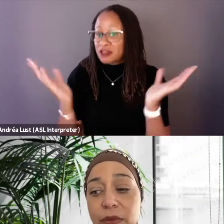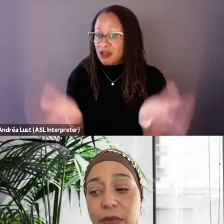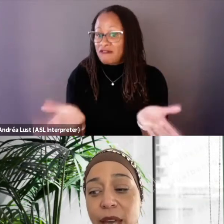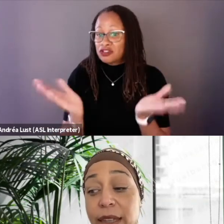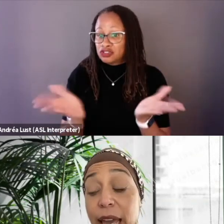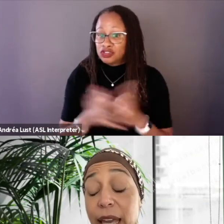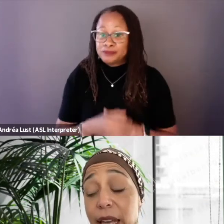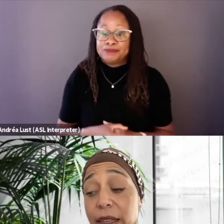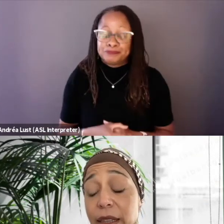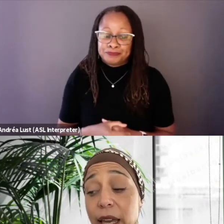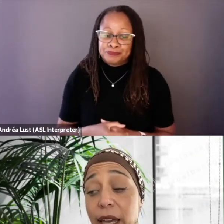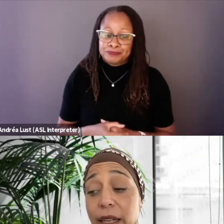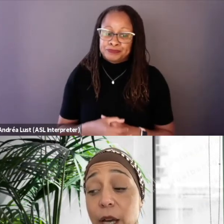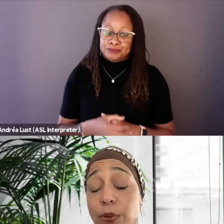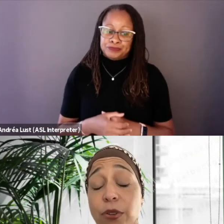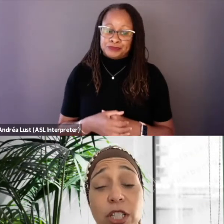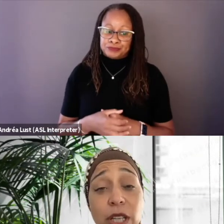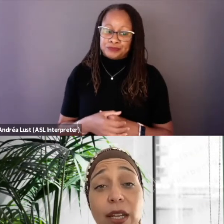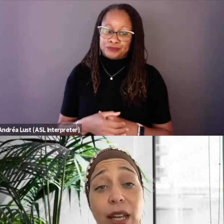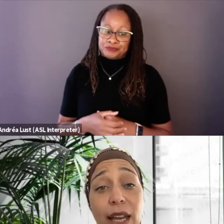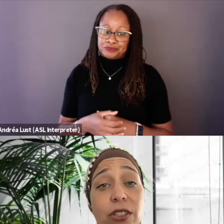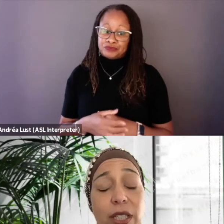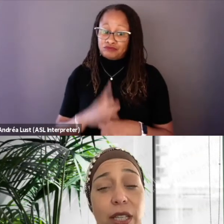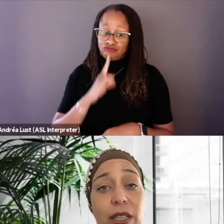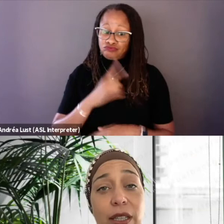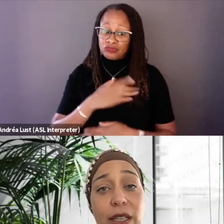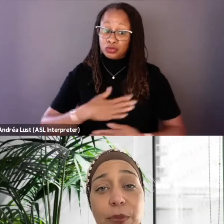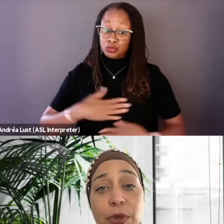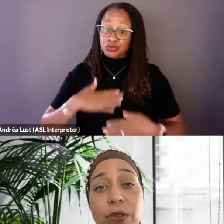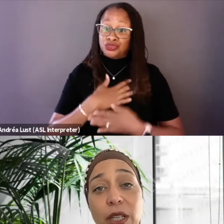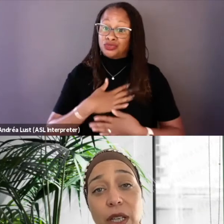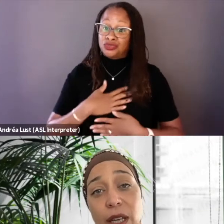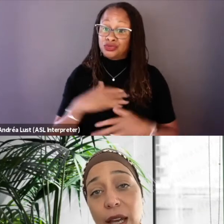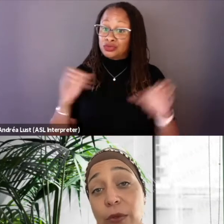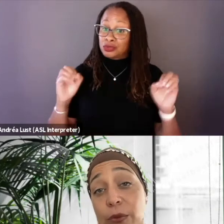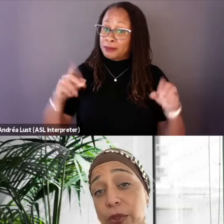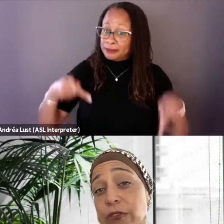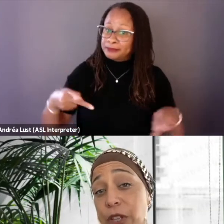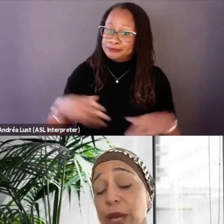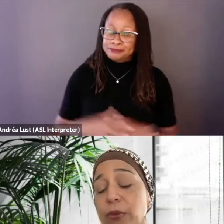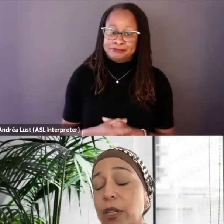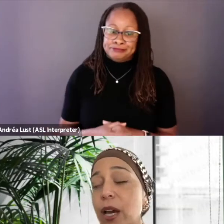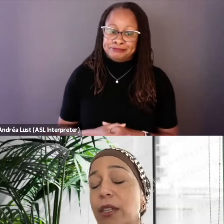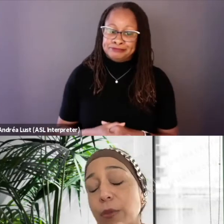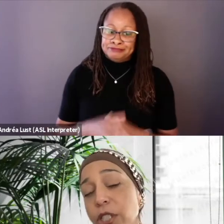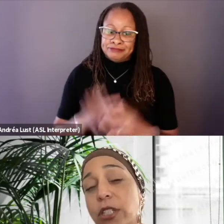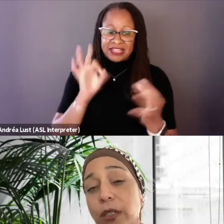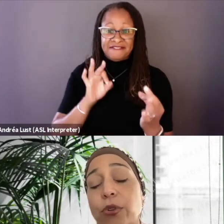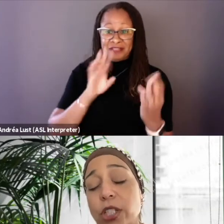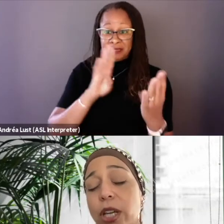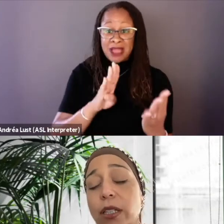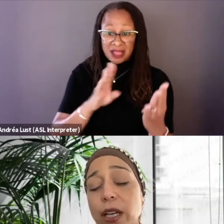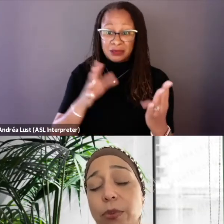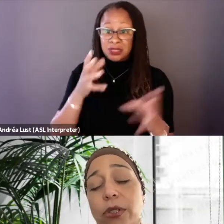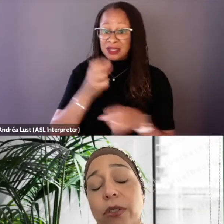and appreciated actually the opportunity. The feedback we got, they appreciated the opportunity